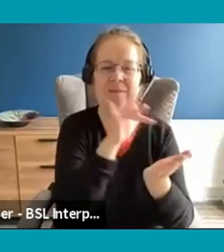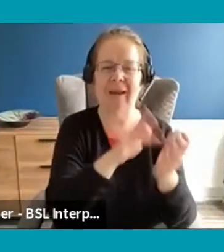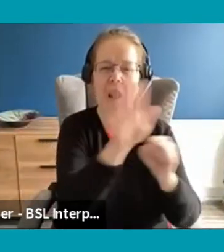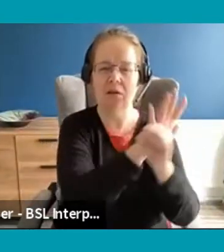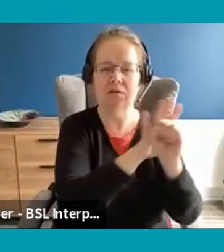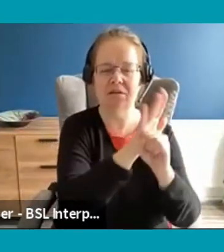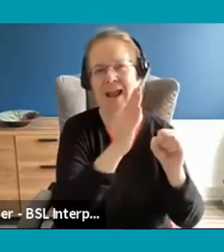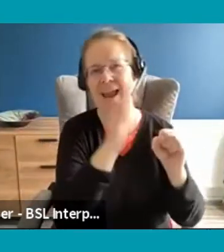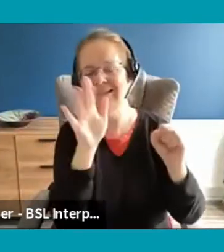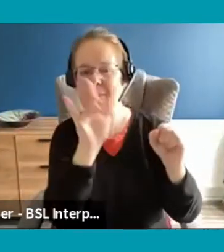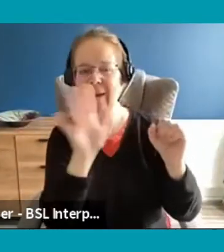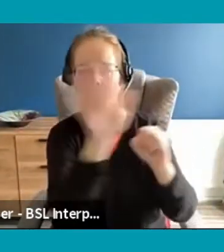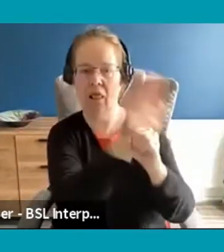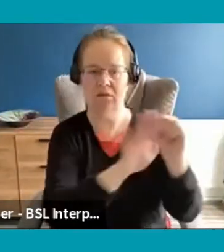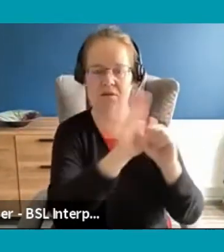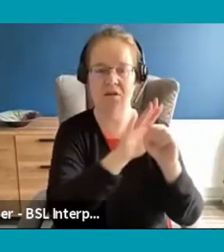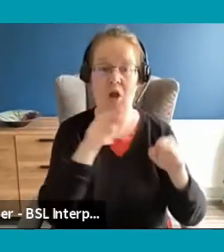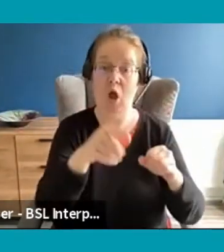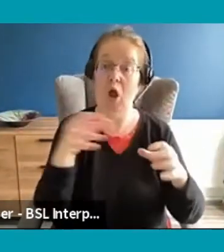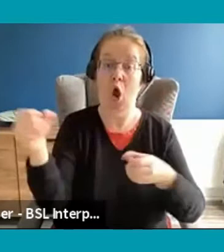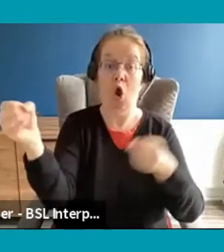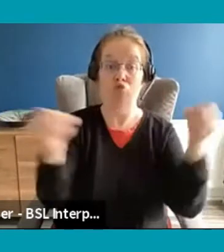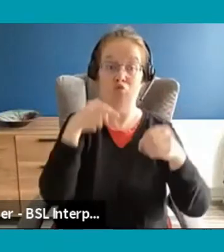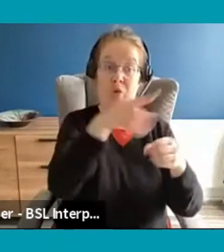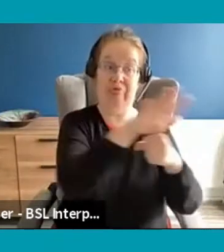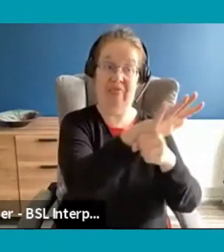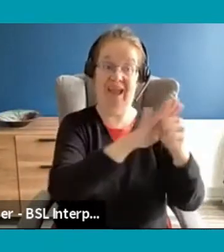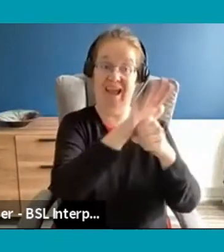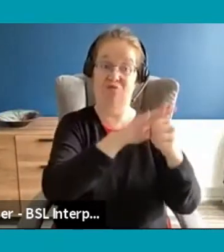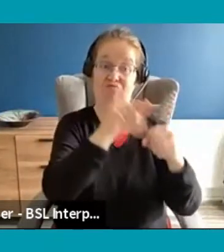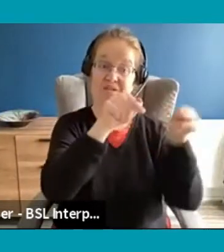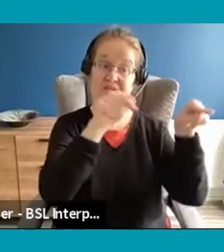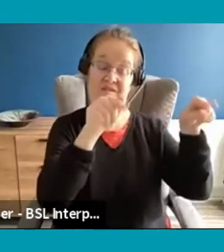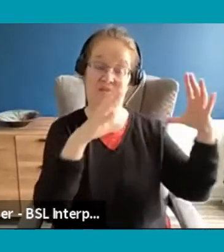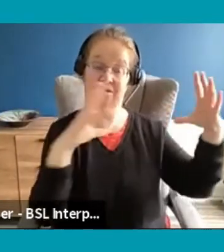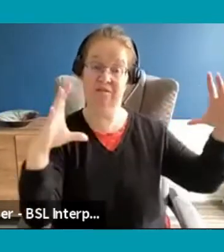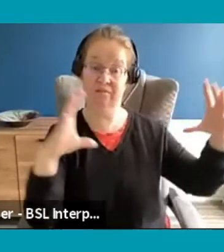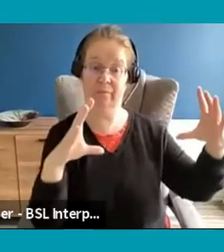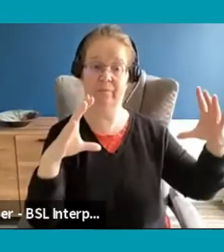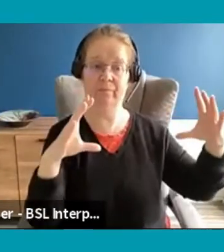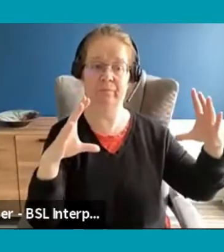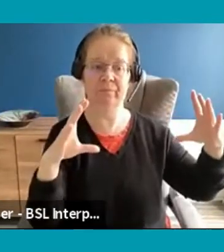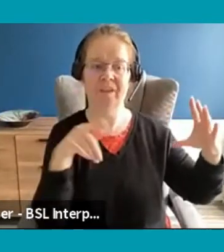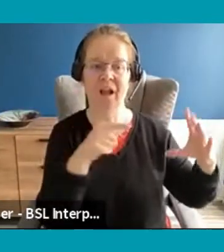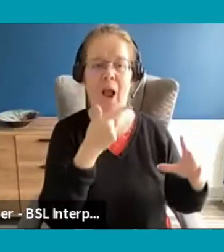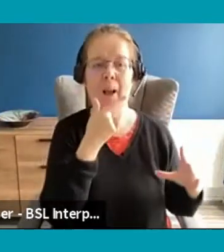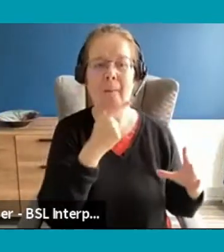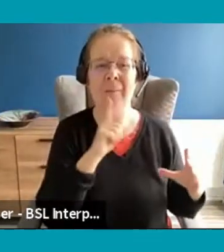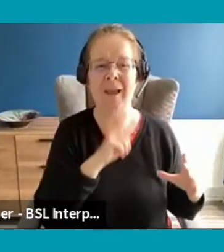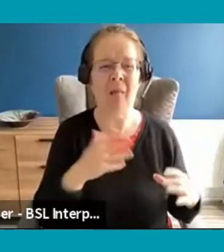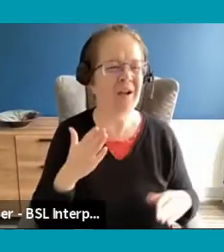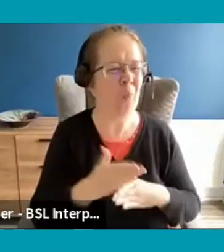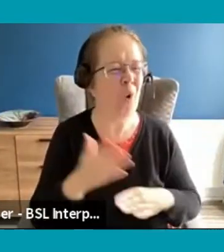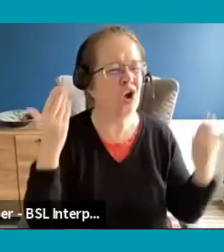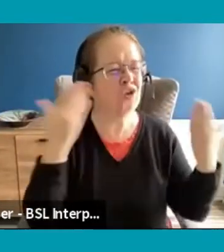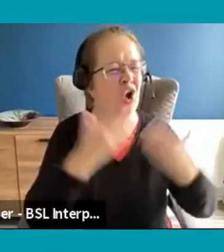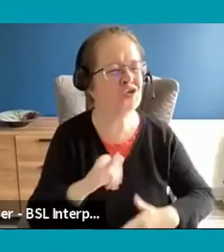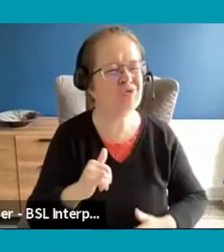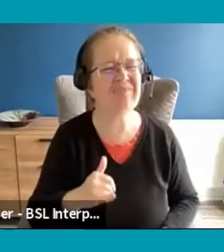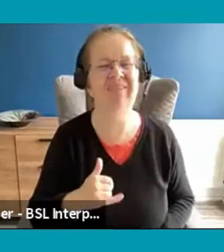then you know recruiting in those areas because it's you know people don't want to work nights. We do know some people have to,